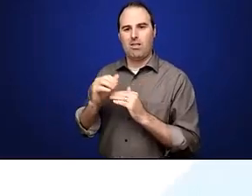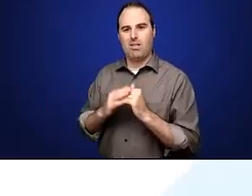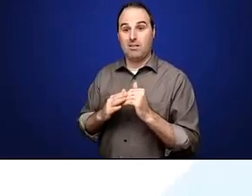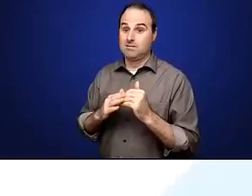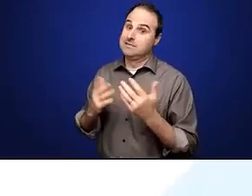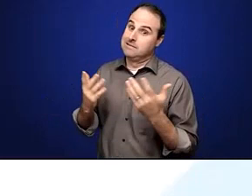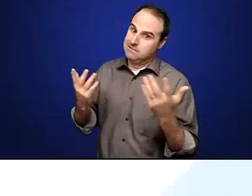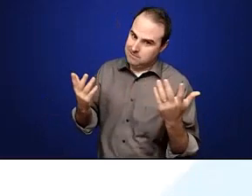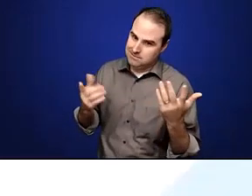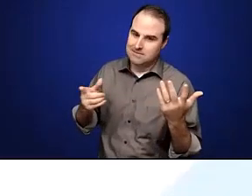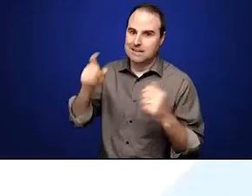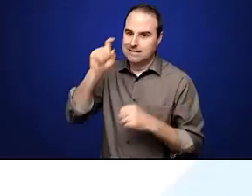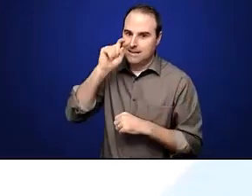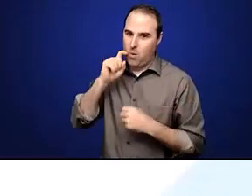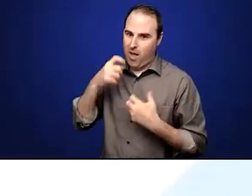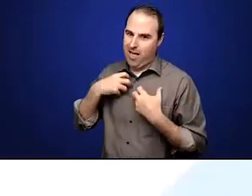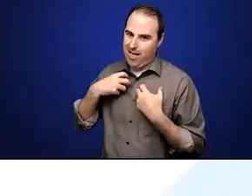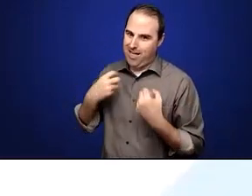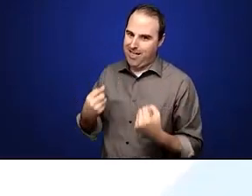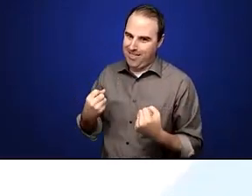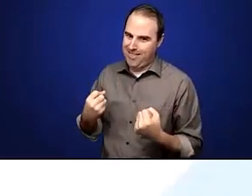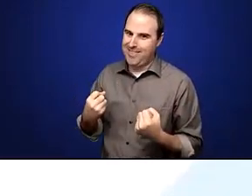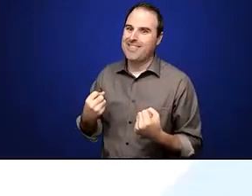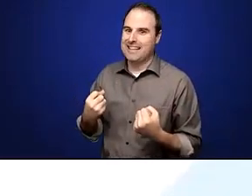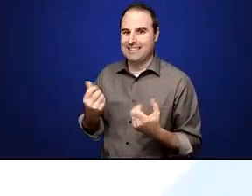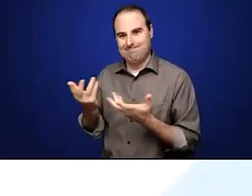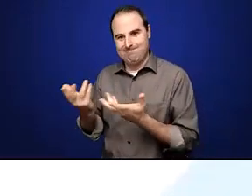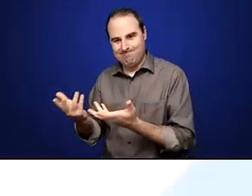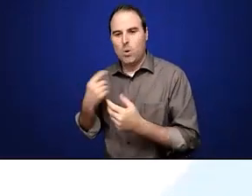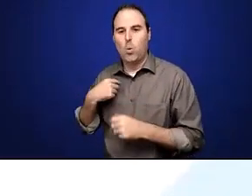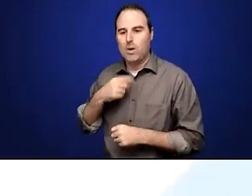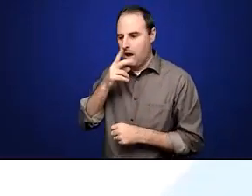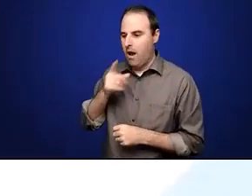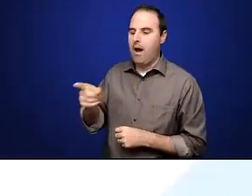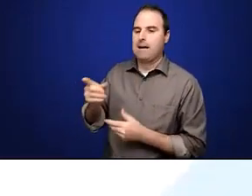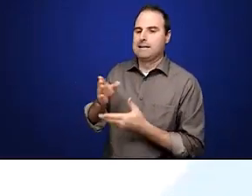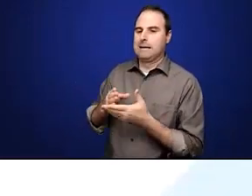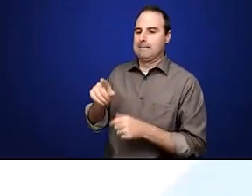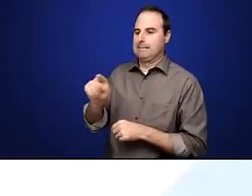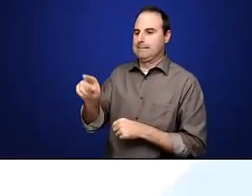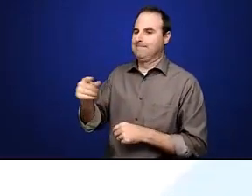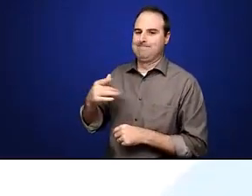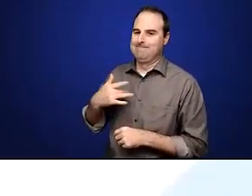We were able to see where there might be some gaps, barriers, and perspective within Interior Care and what can be done.